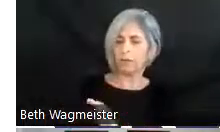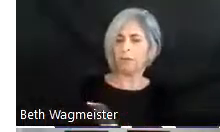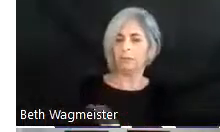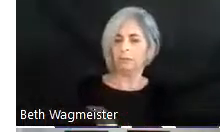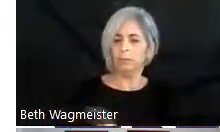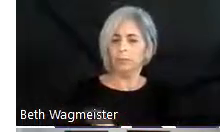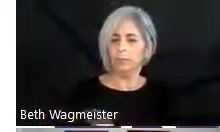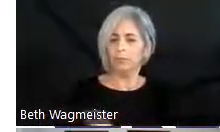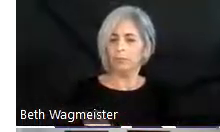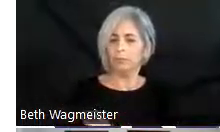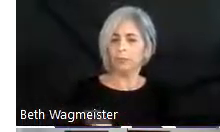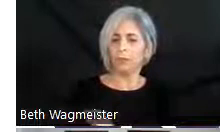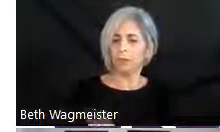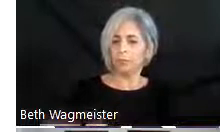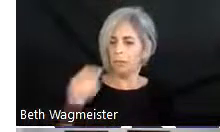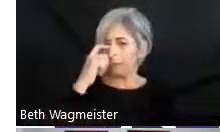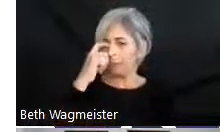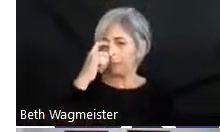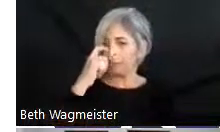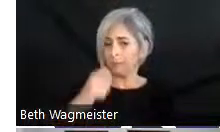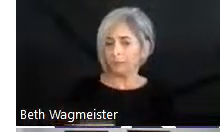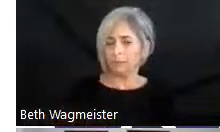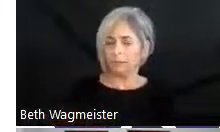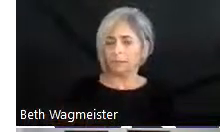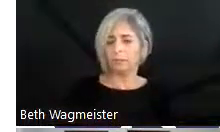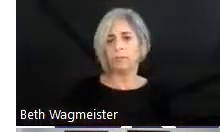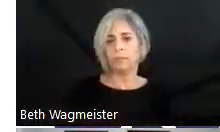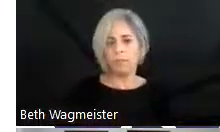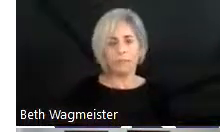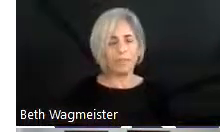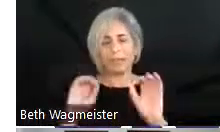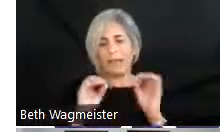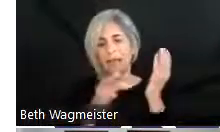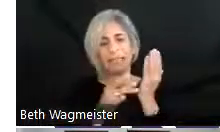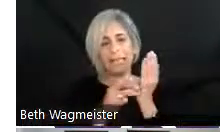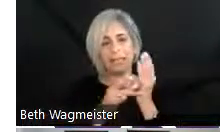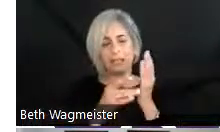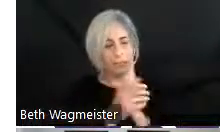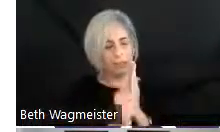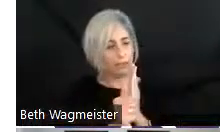her was about mindset, and nontechnical skills and empathy.